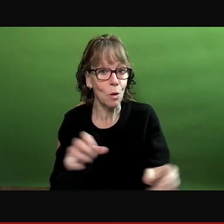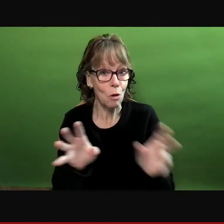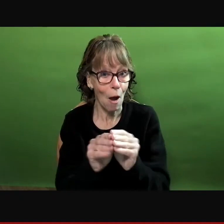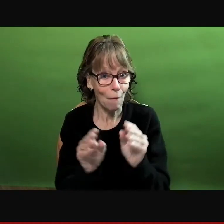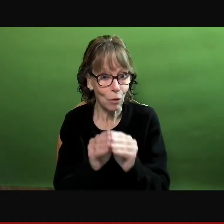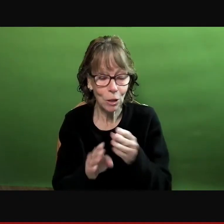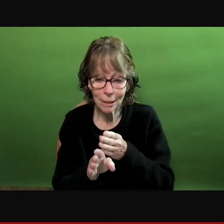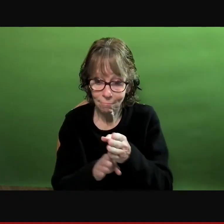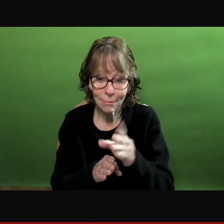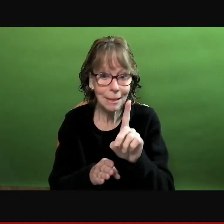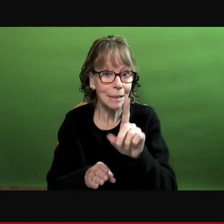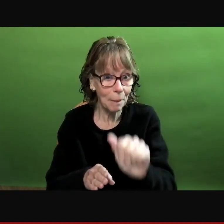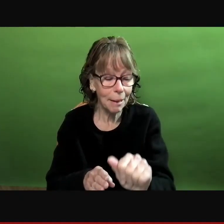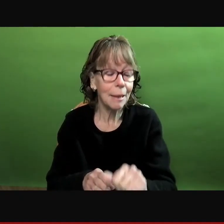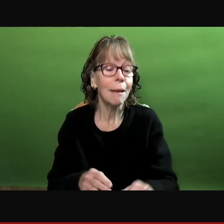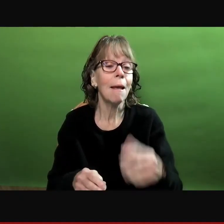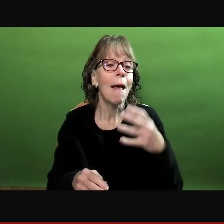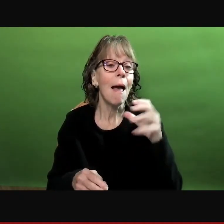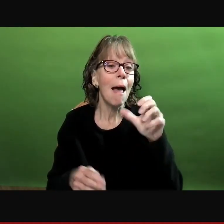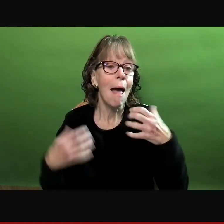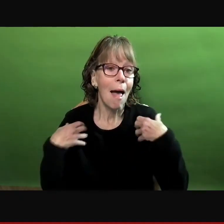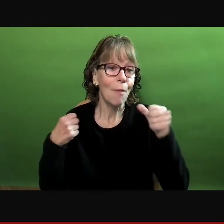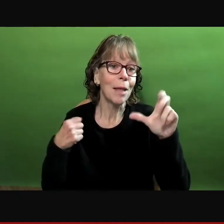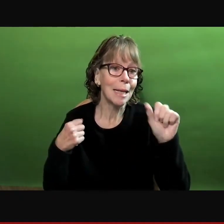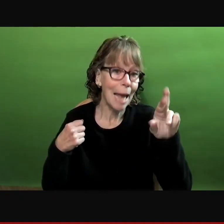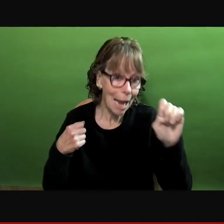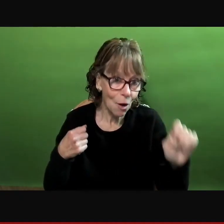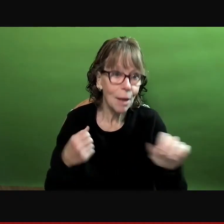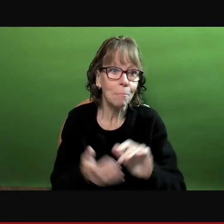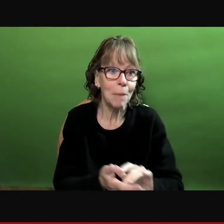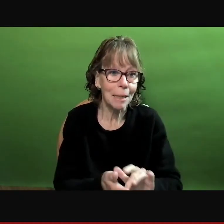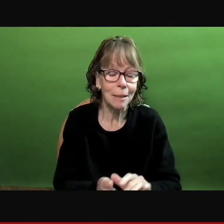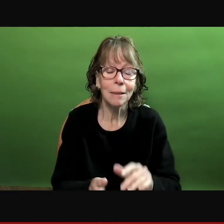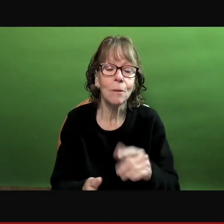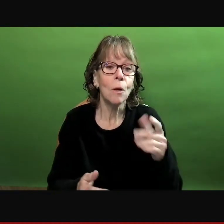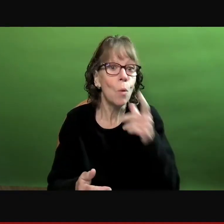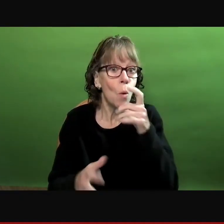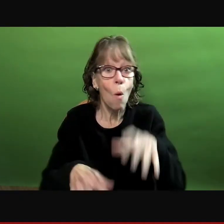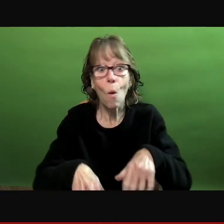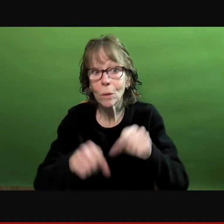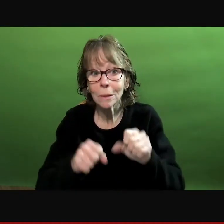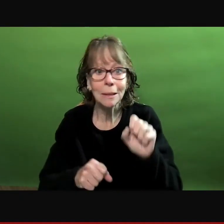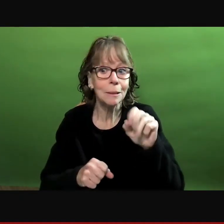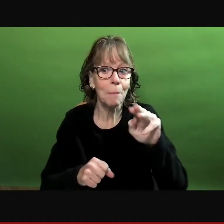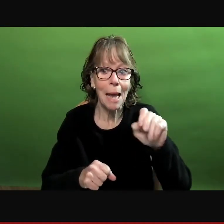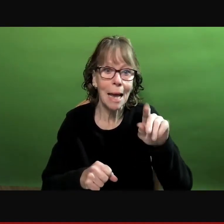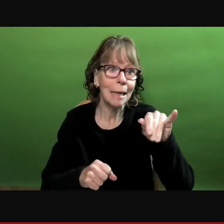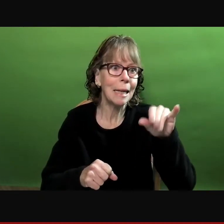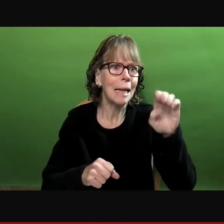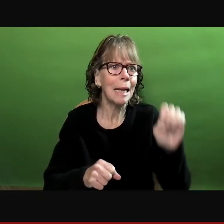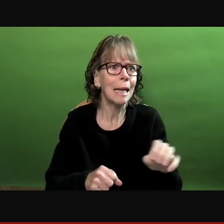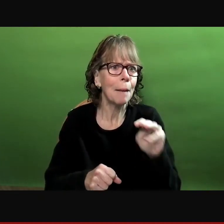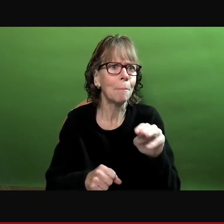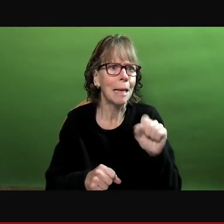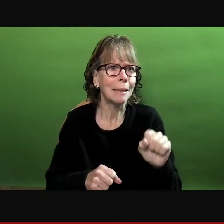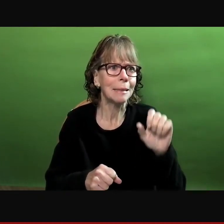and healthcare and medicine hosted by SMADIE and MSDCI. It's remarkable to think that in 2020,